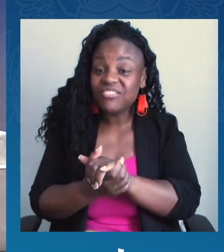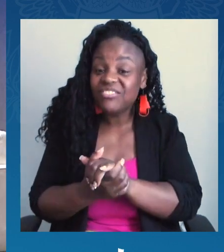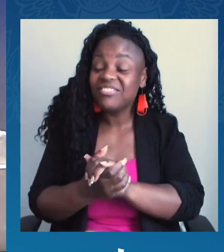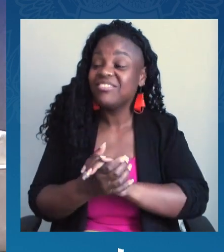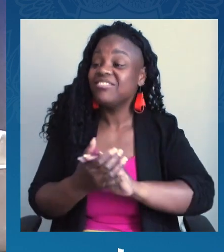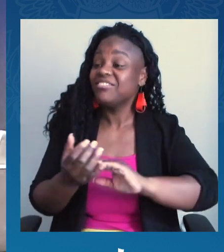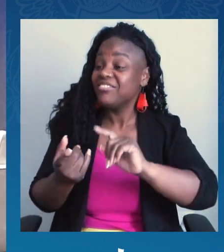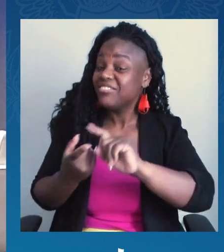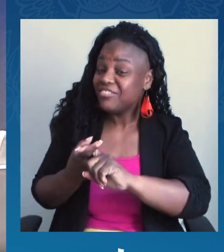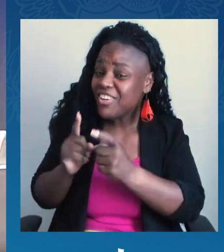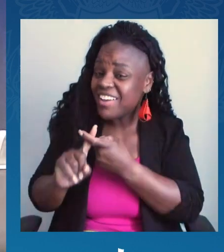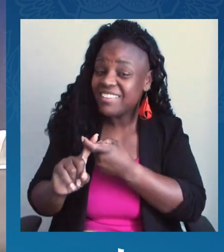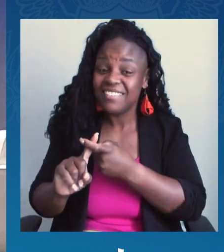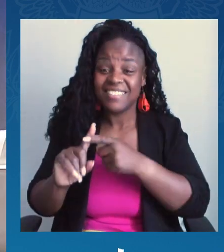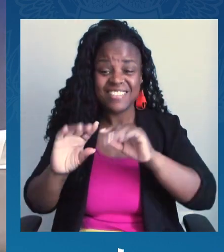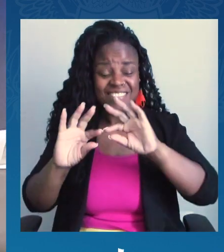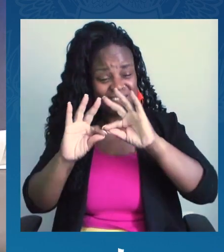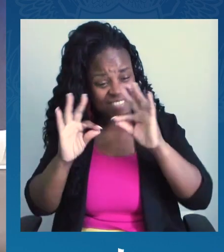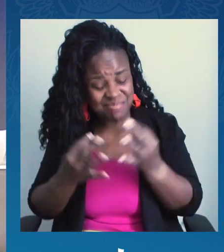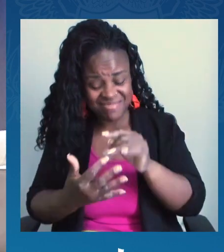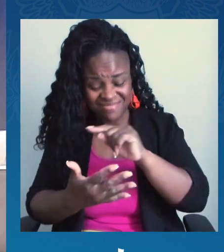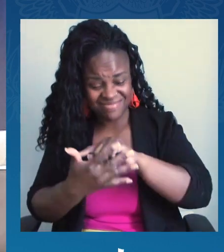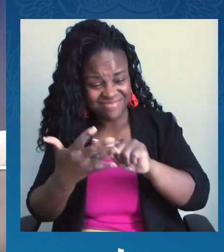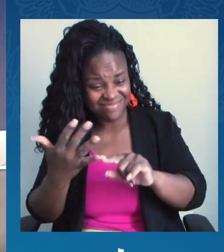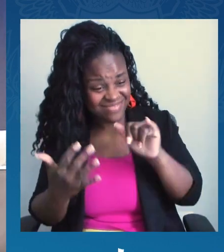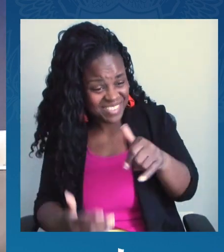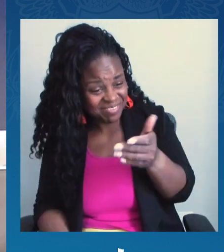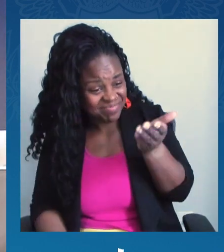What do you do to. Balance, all of that.